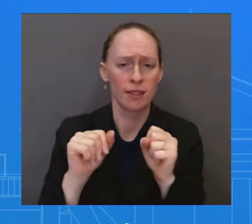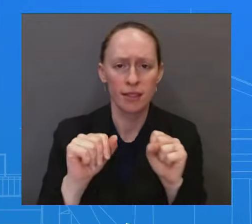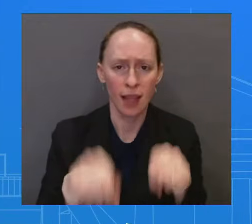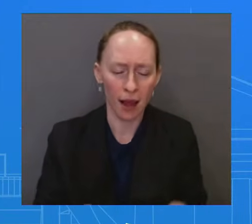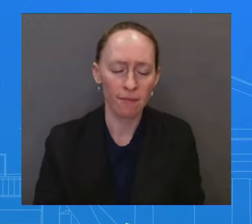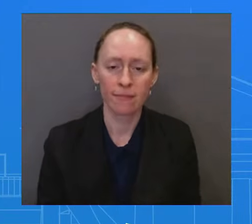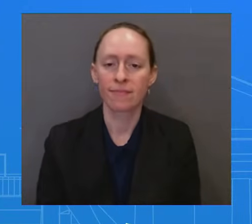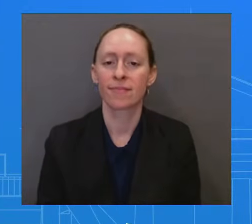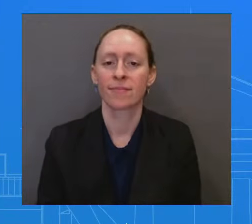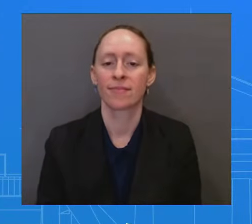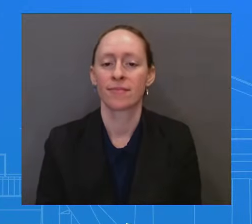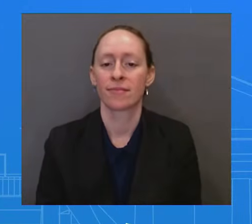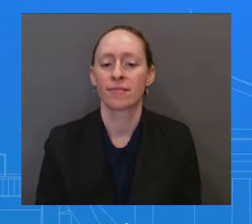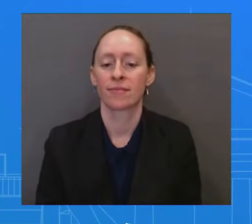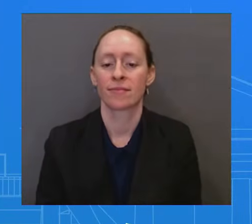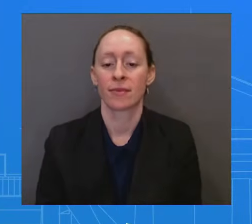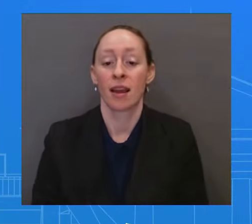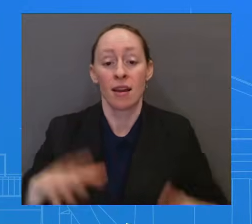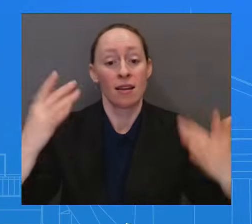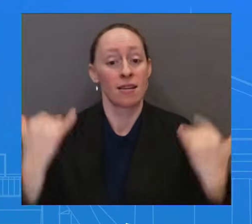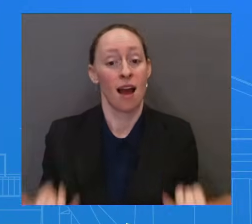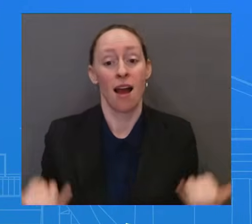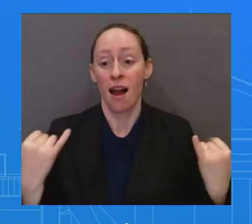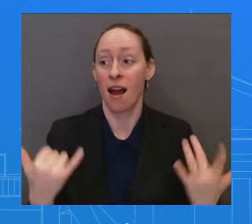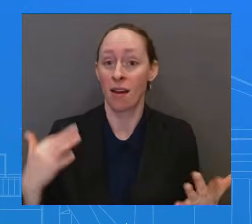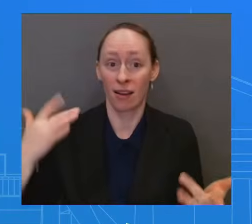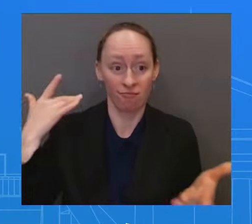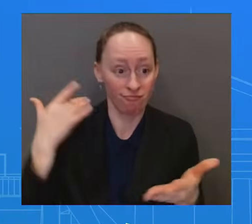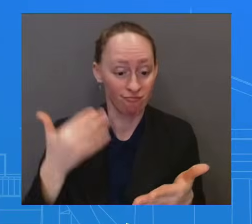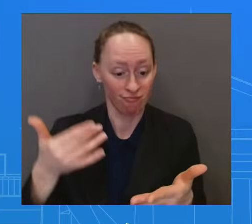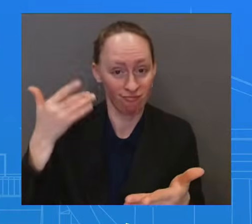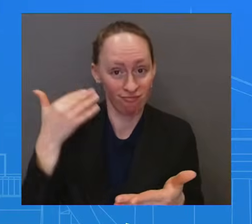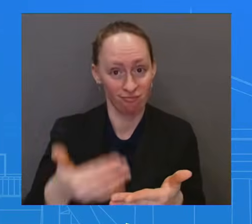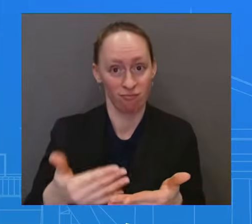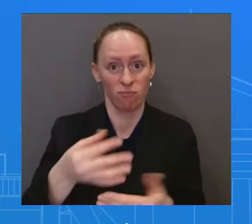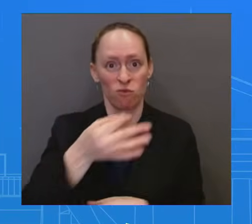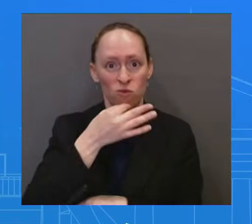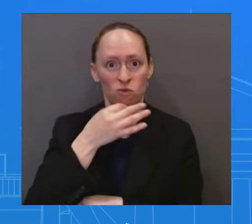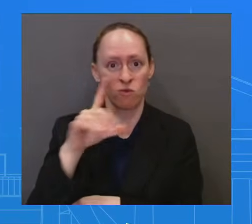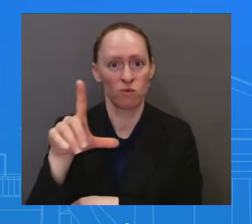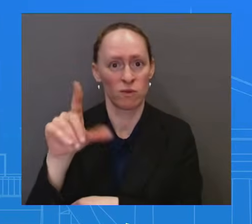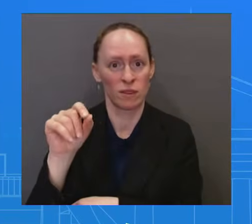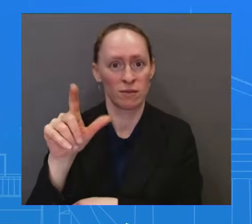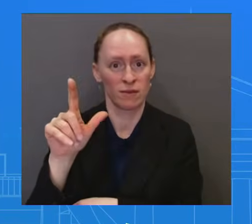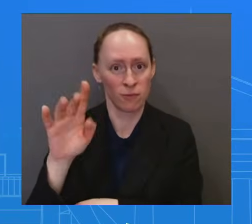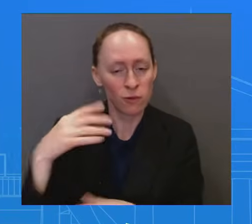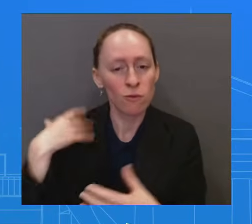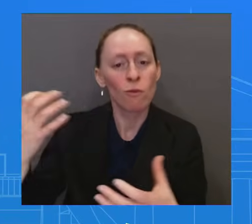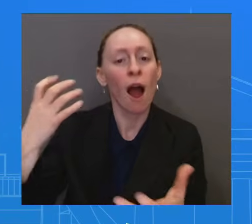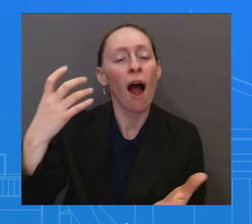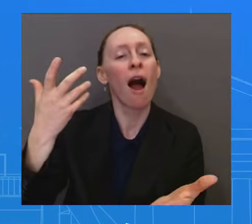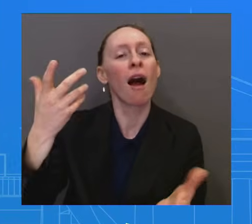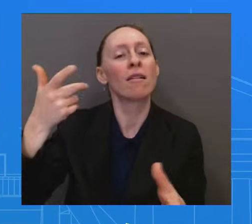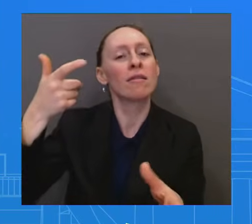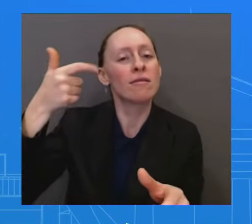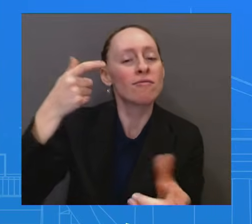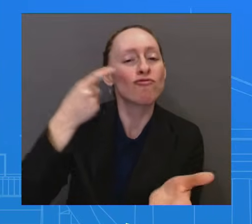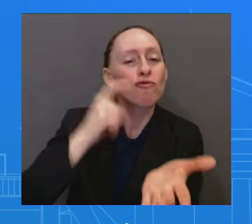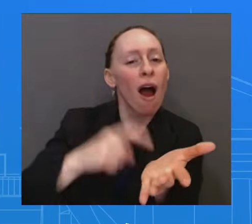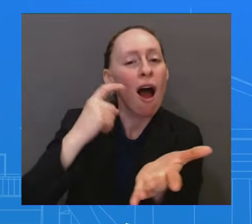since President Biden and Vice President Harris took office. So, from day one, our administration has taken on historic challenges,